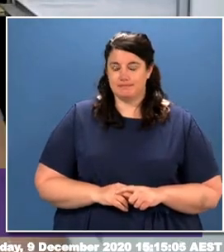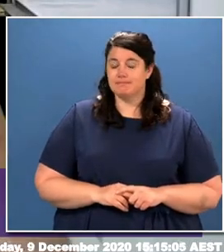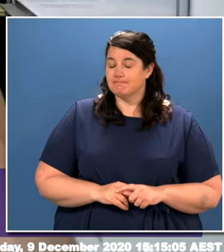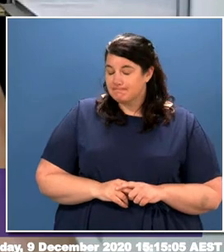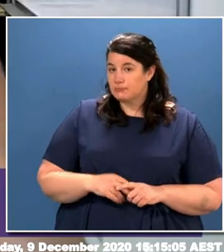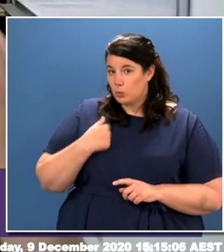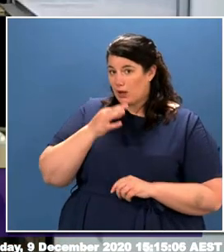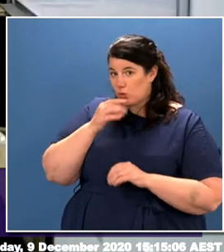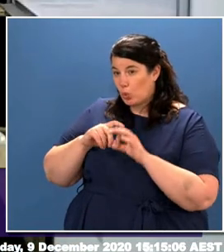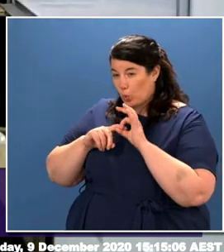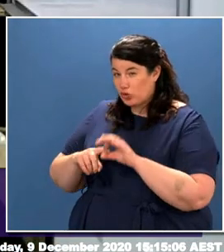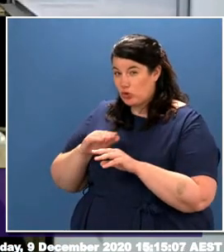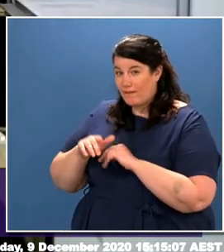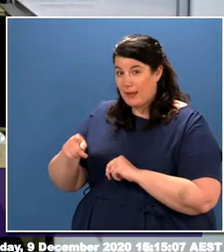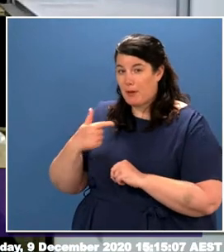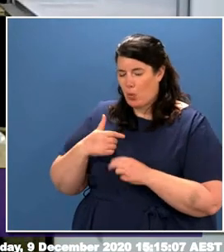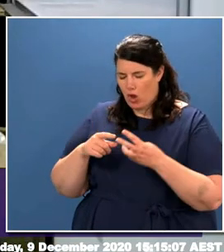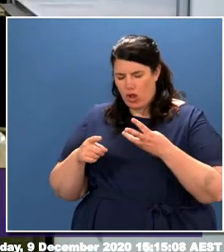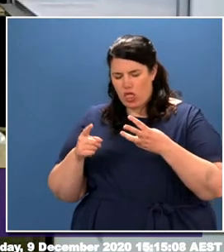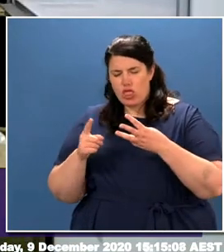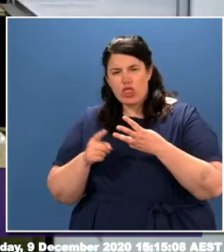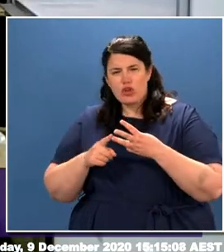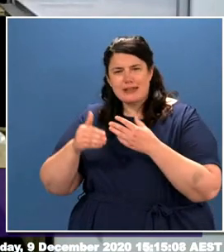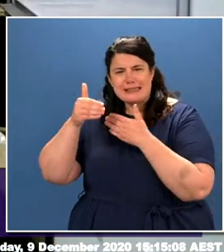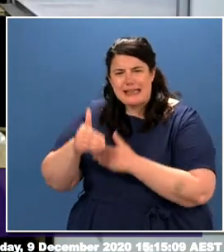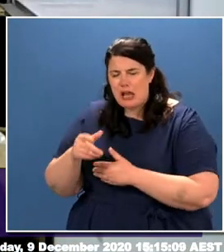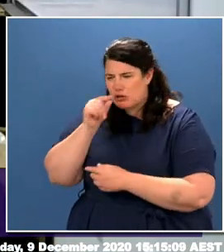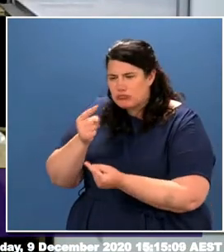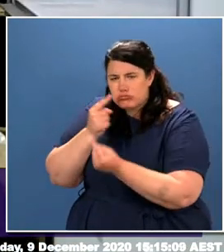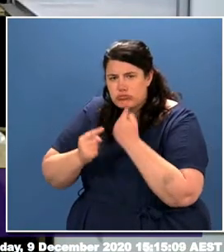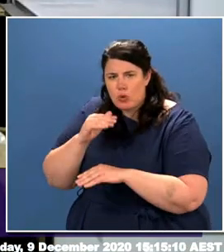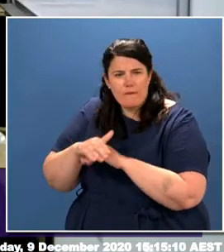But just to finish these three stages, what did the final and third stage involve?